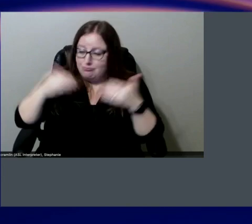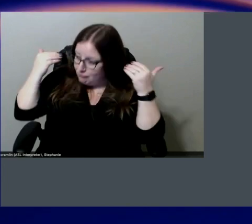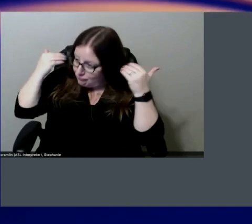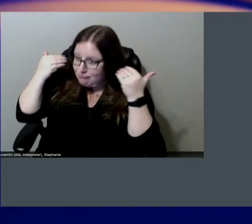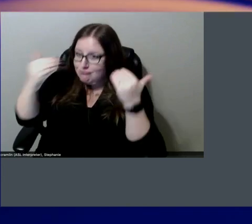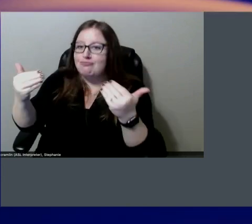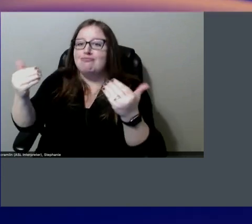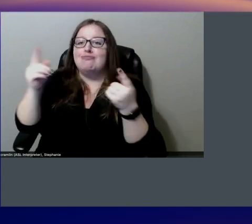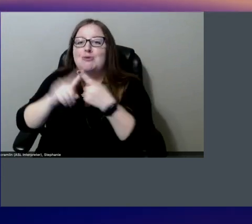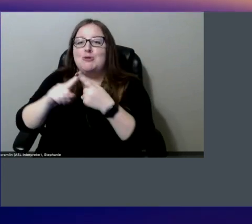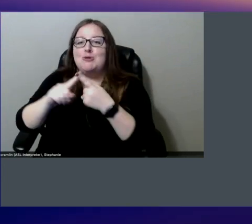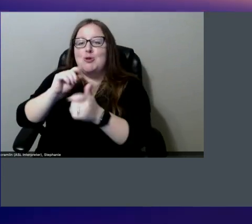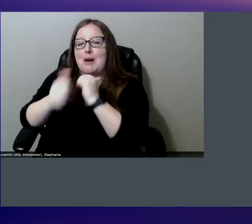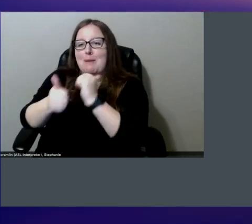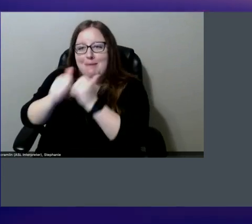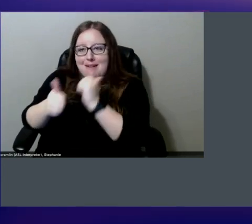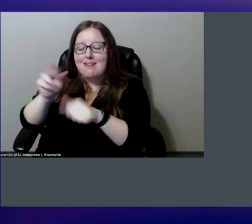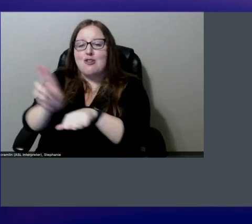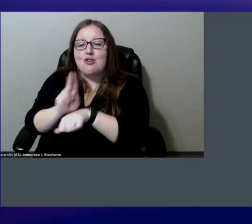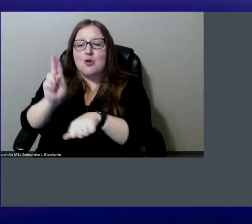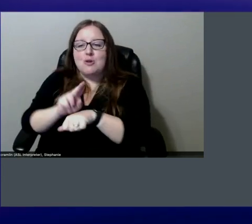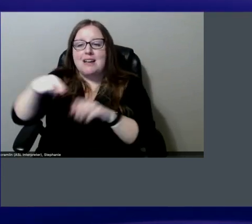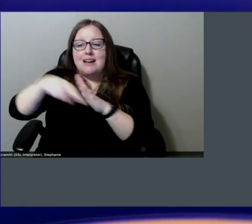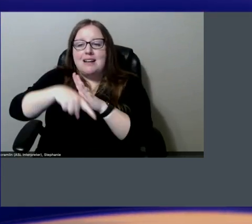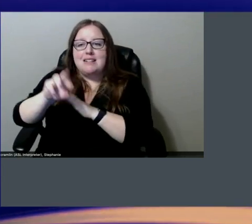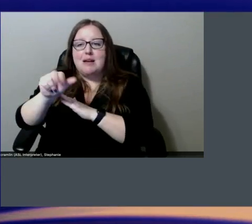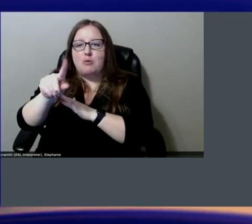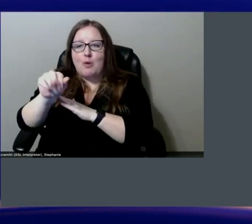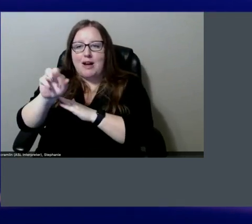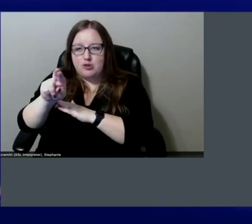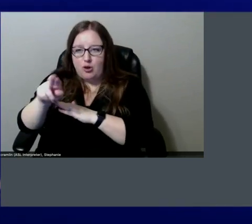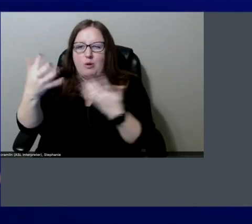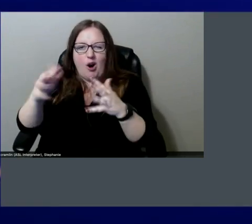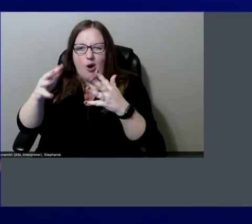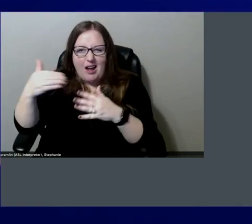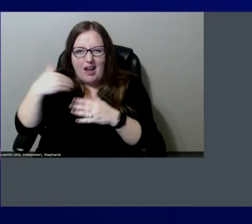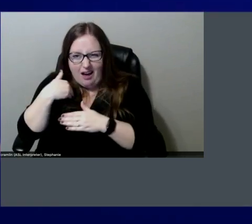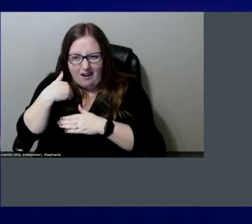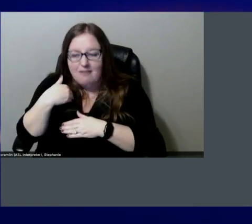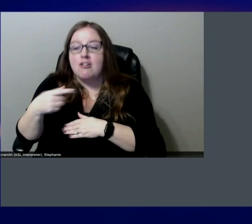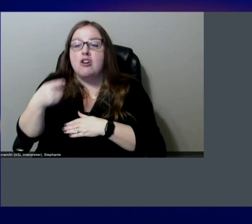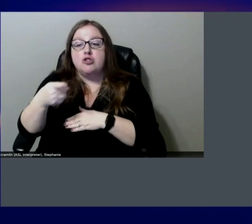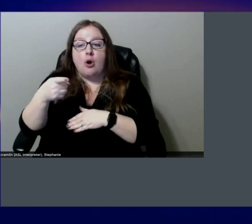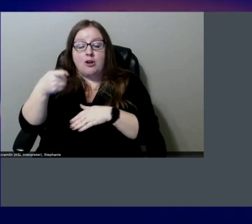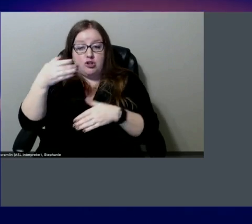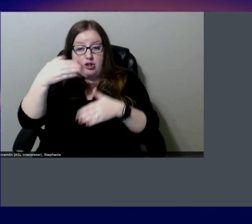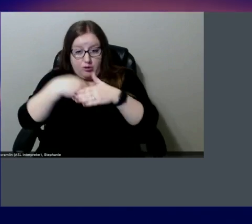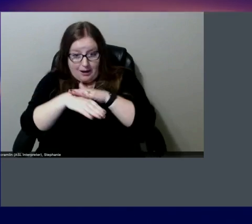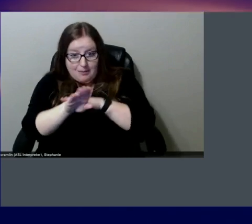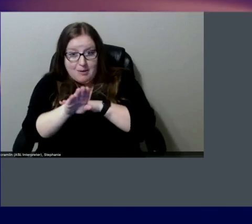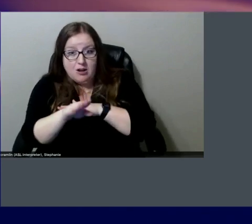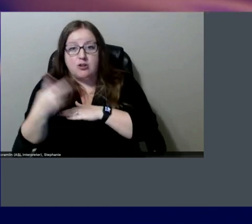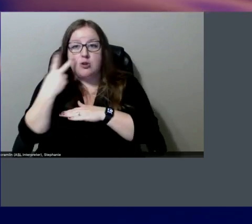by using one of the DeepRacer Arcades. So, as you passed on your way in, the DeepRacer Arcades give you a three to five minute tutorial